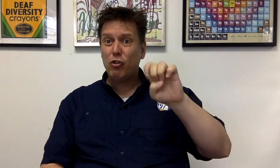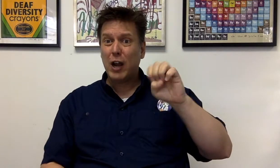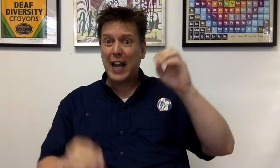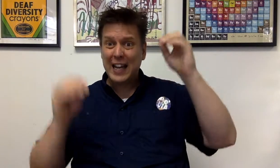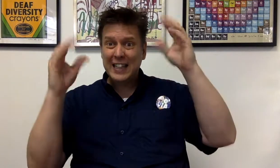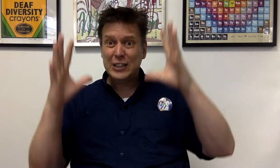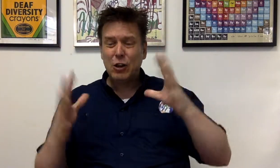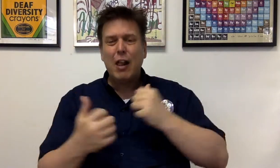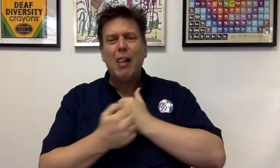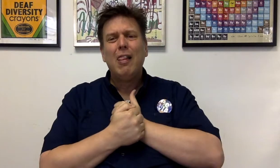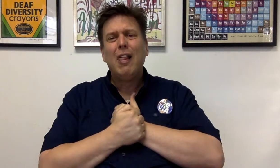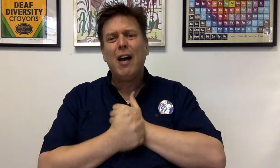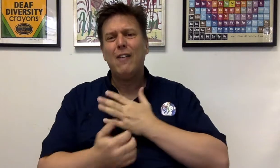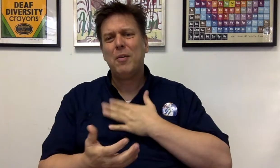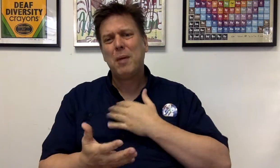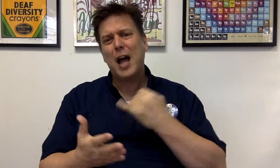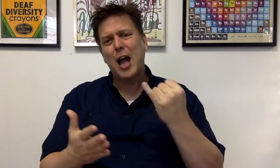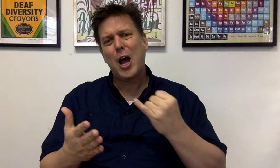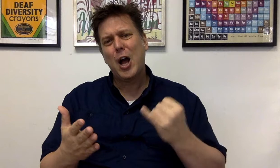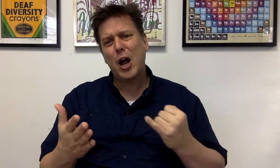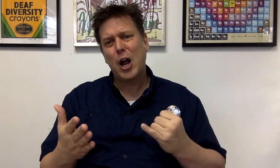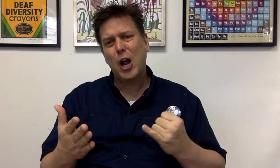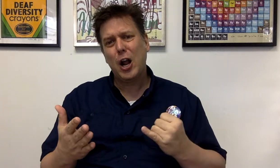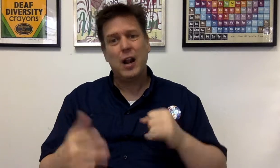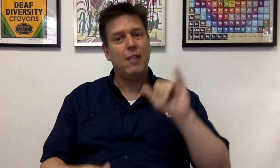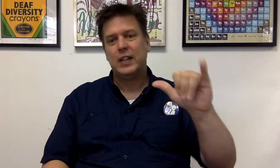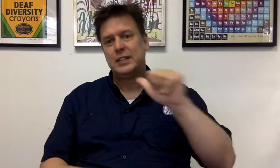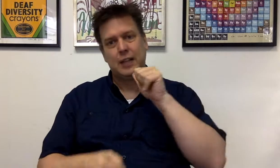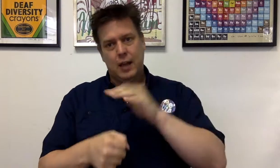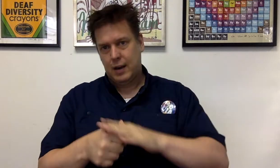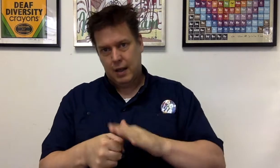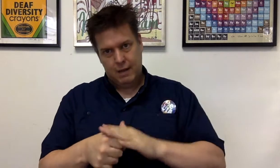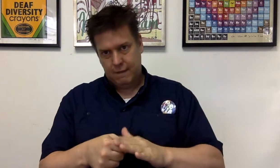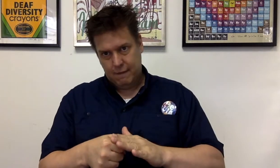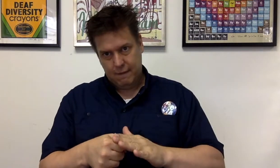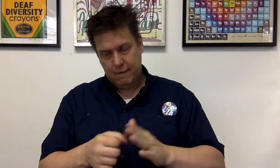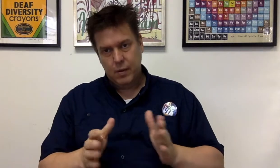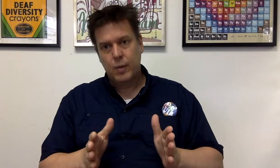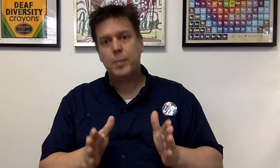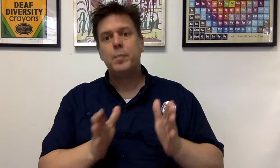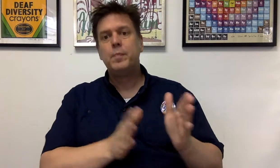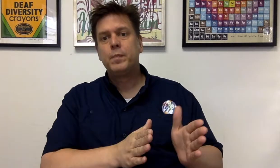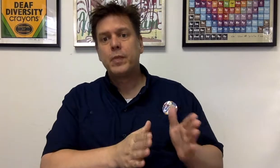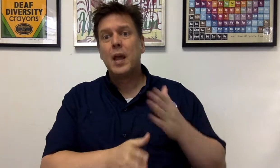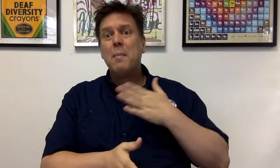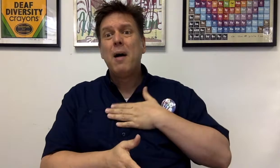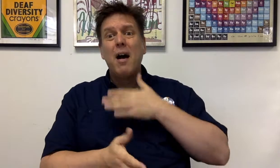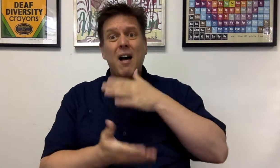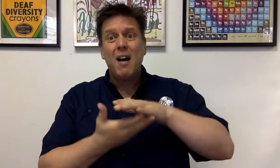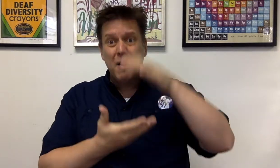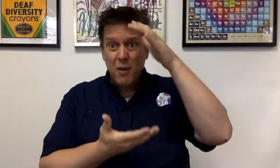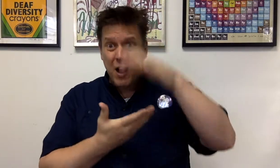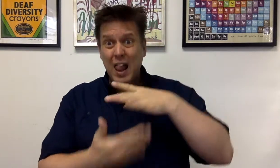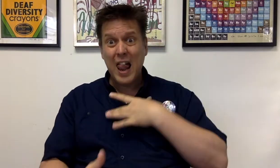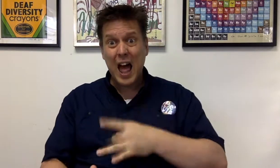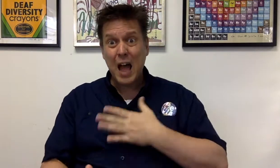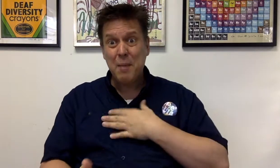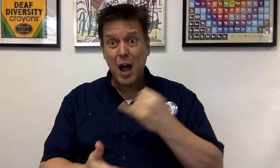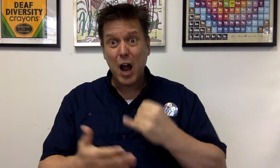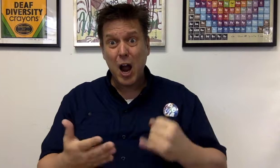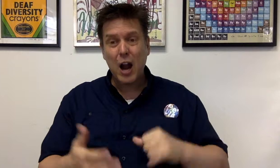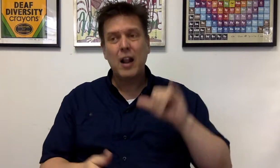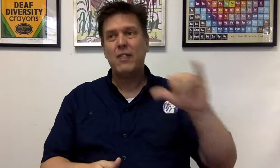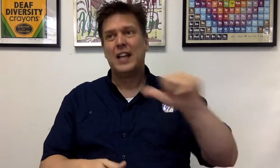fourth-grade teacher loves my art that's not enough, If my husband or my wife